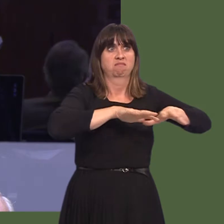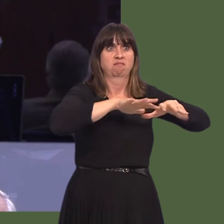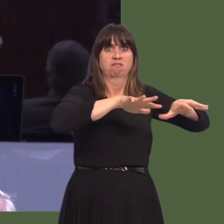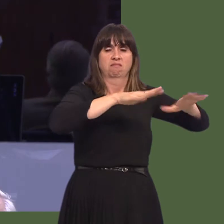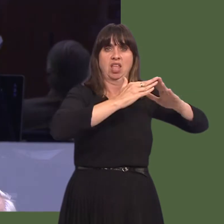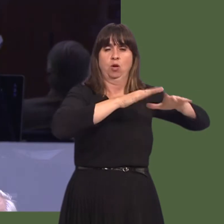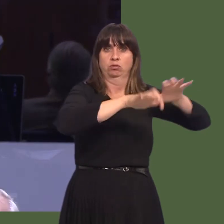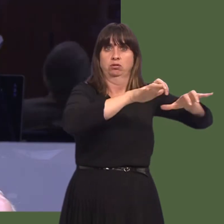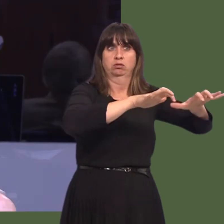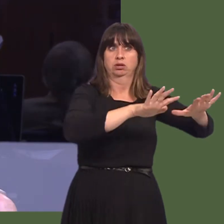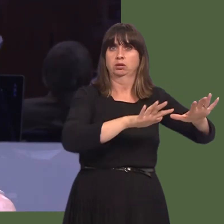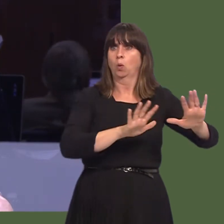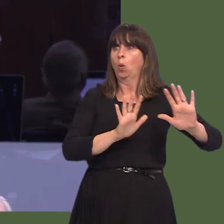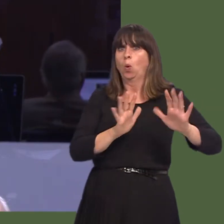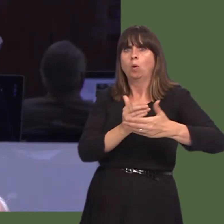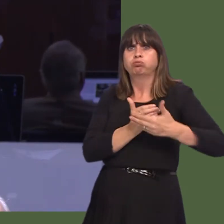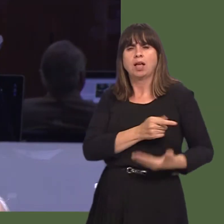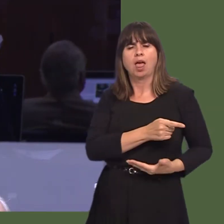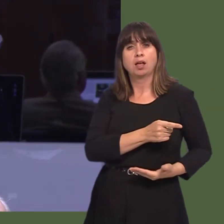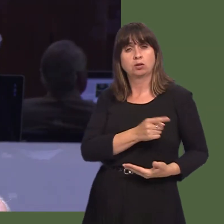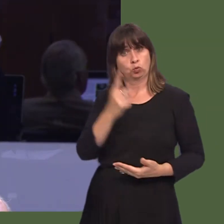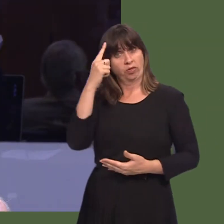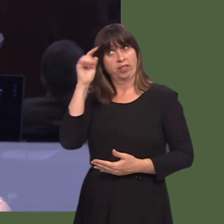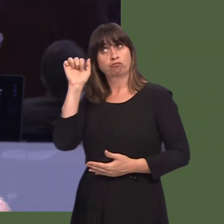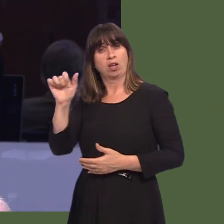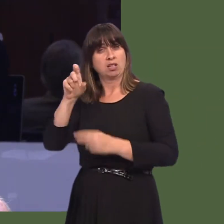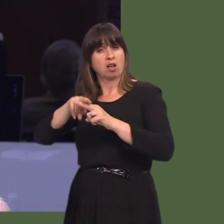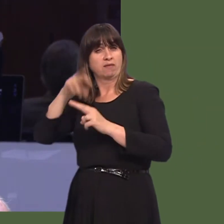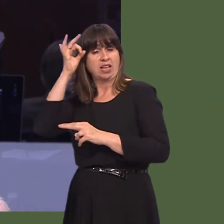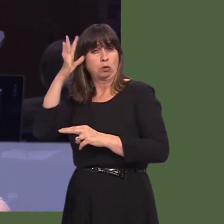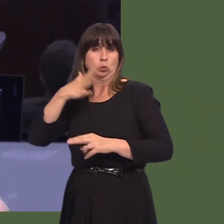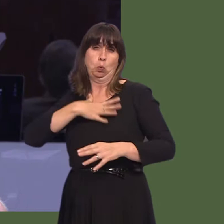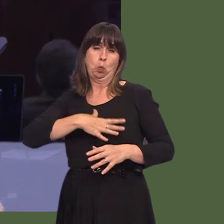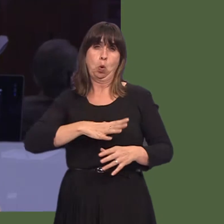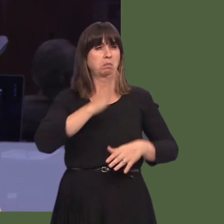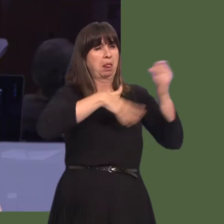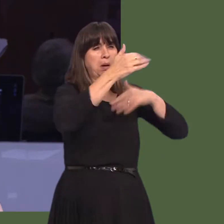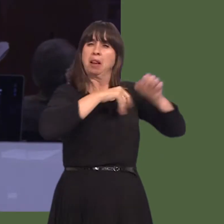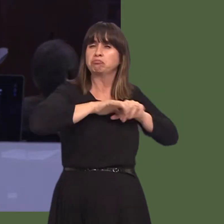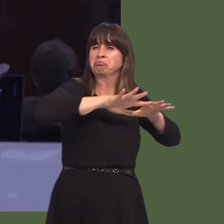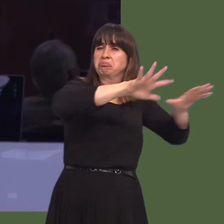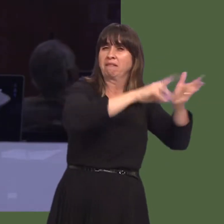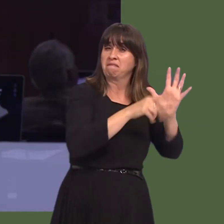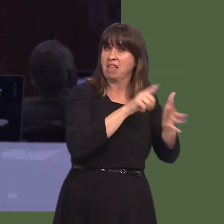land due to this. Do you agree, First Minister, that Cardiff council's bid to turn the Vale into a building site is not the way forward?